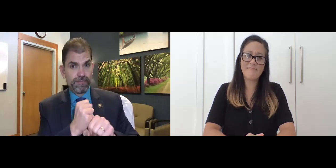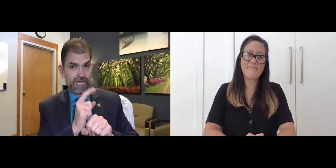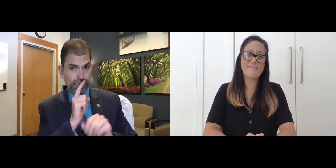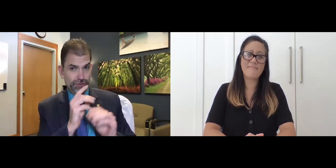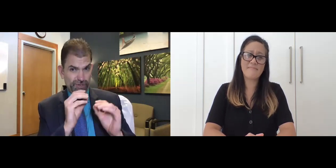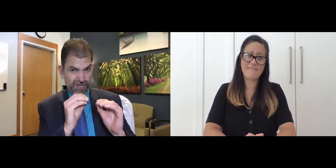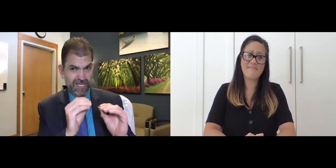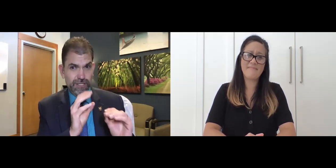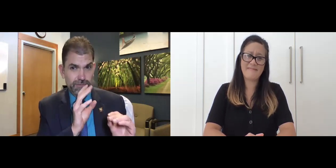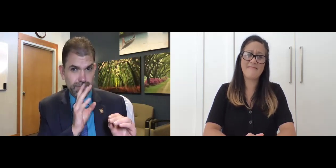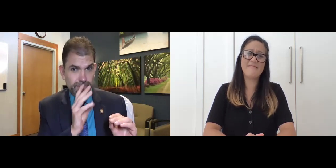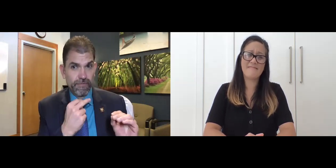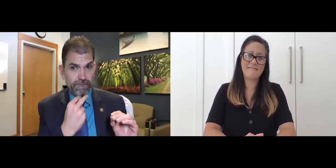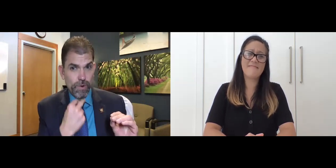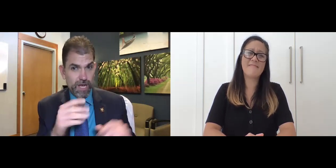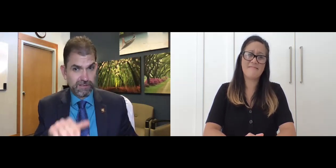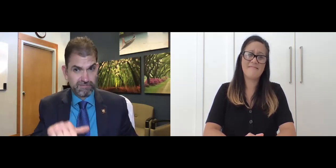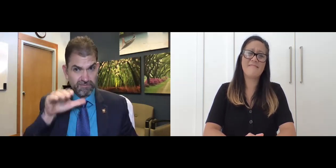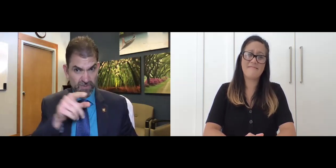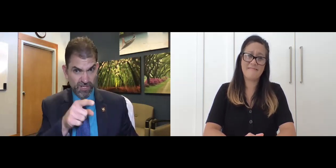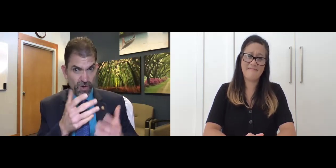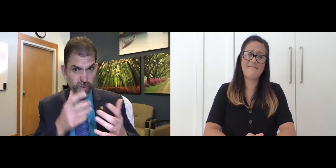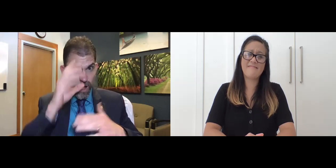Absolutely do not teach him sign language.